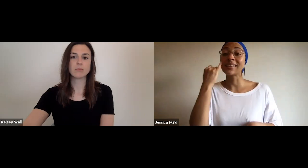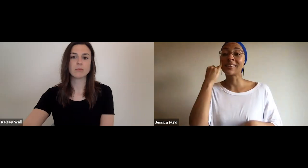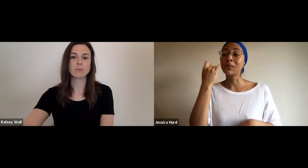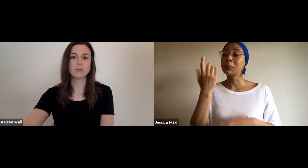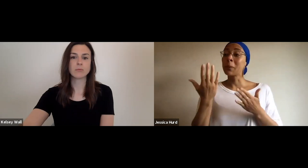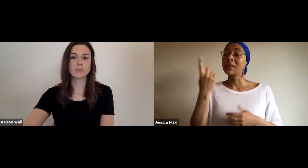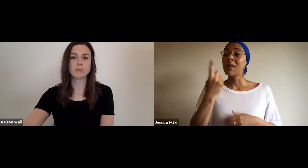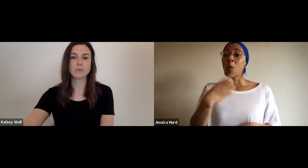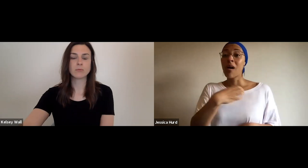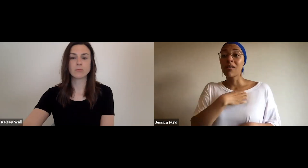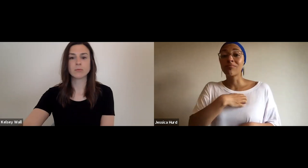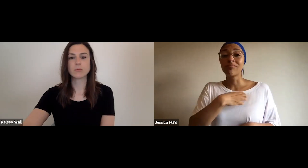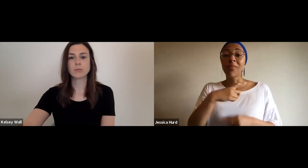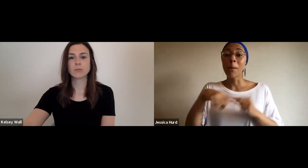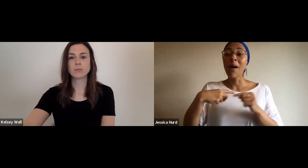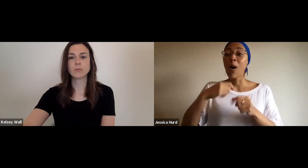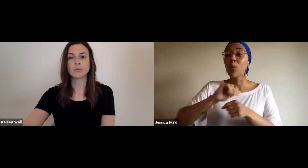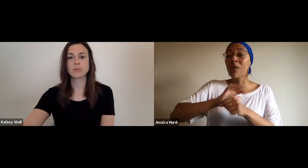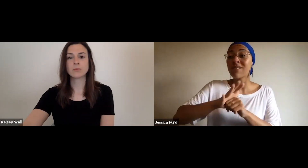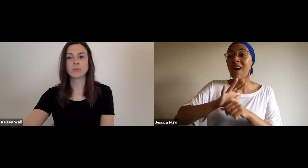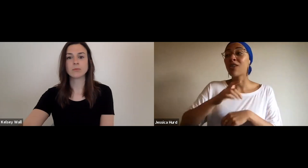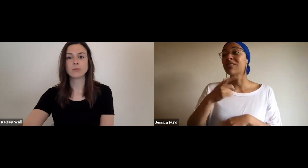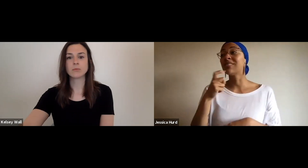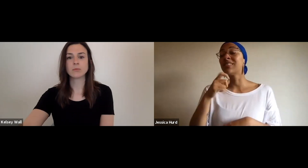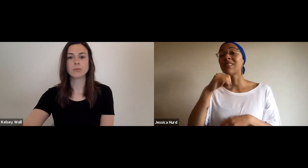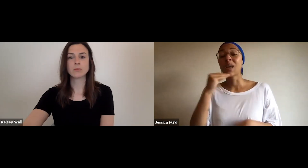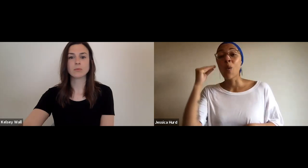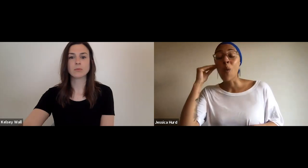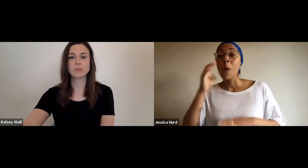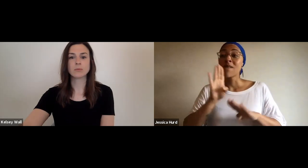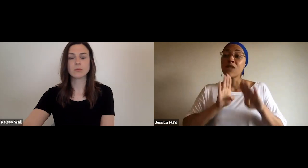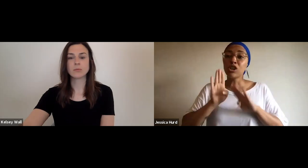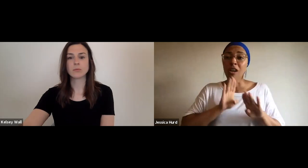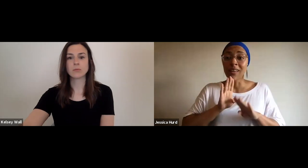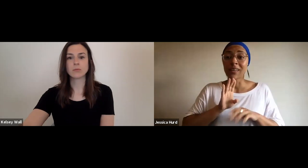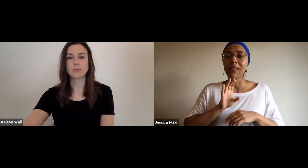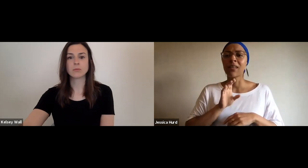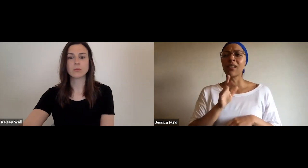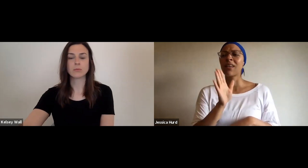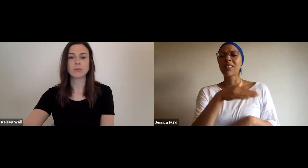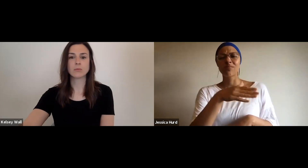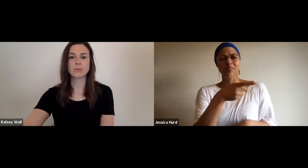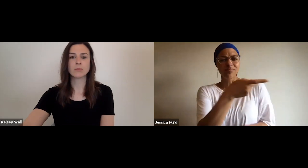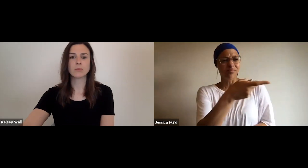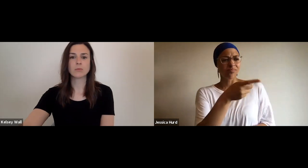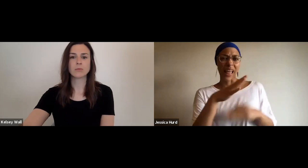The basic point is, this is showing us an example about things that people may say or do related to COVID-19.